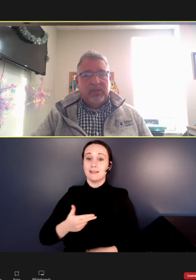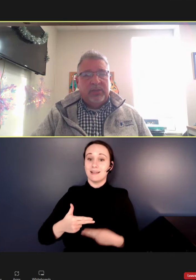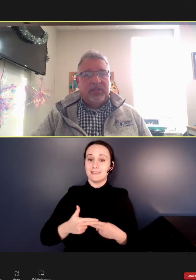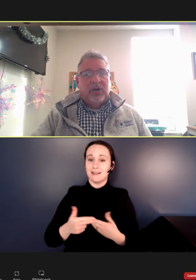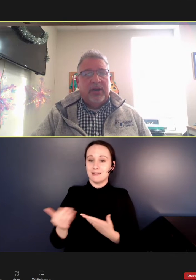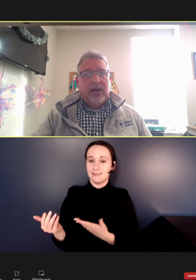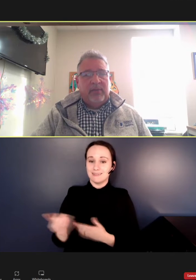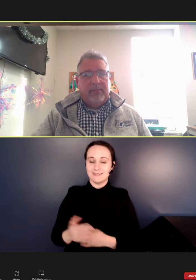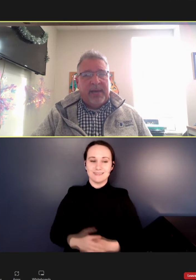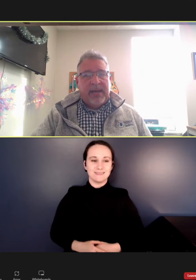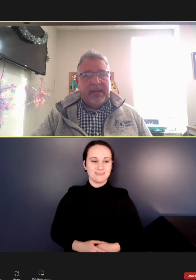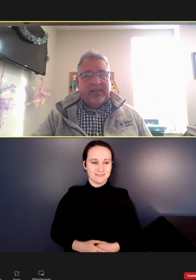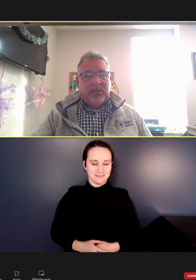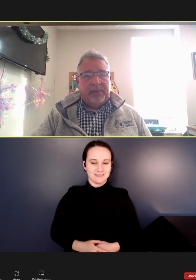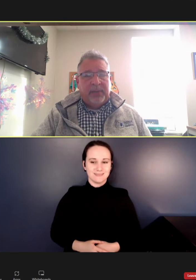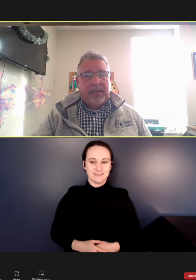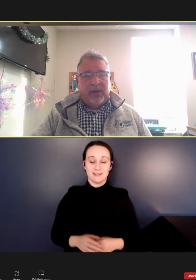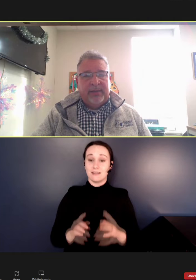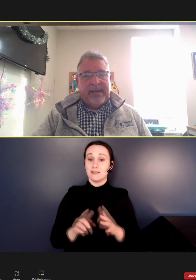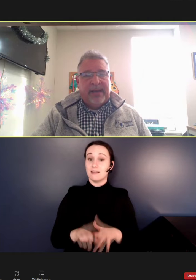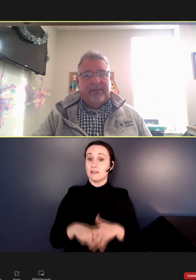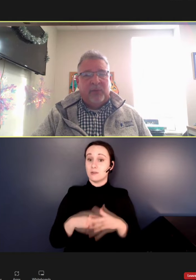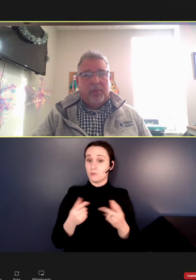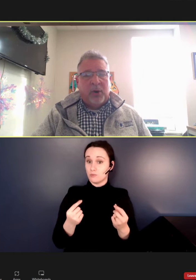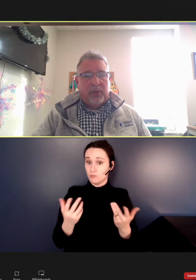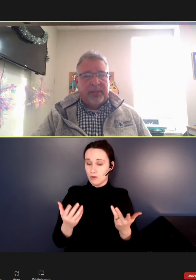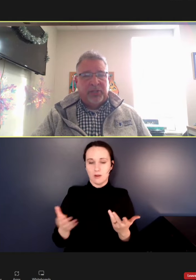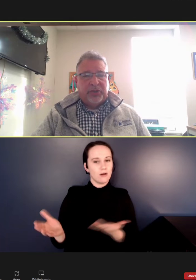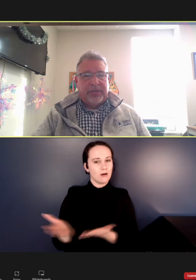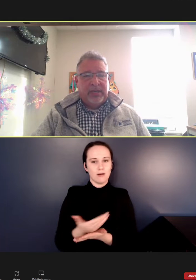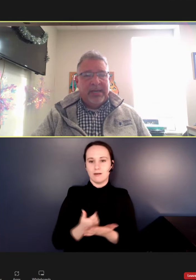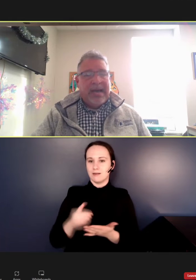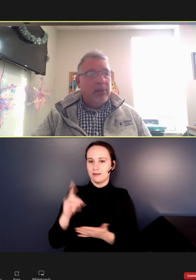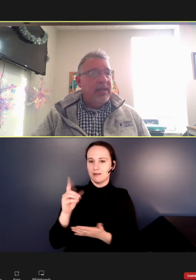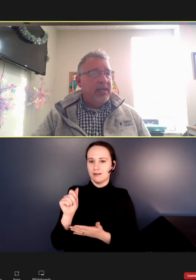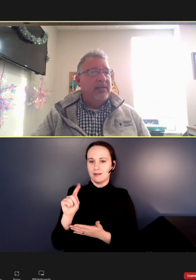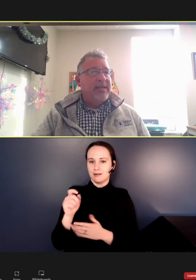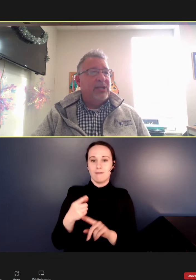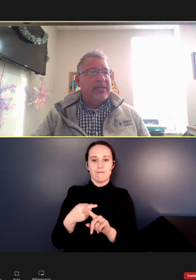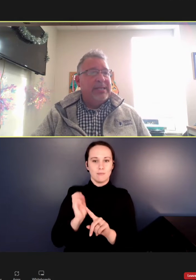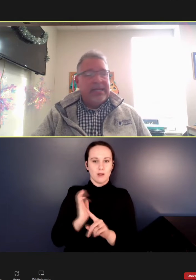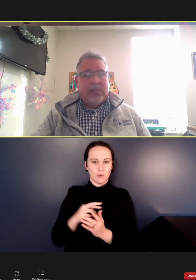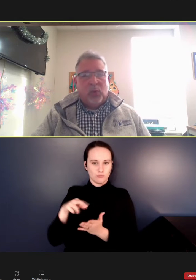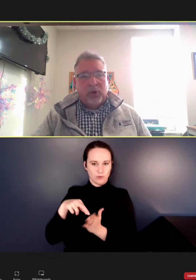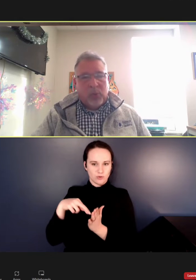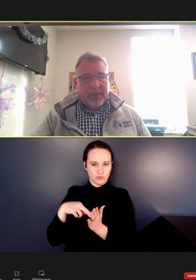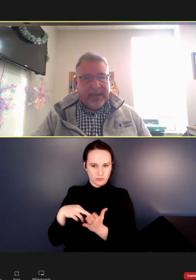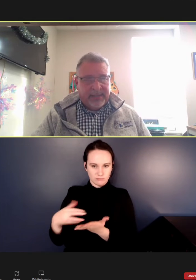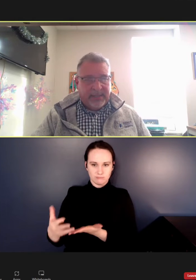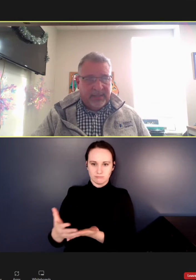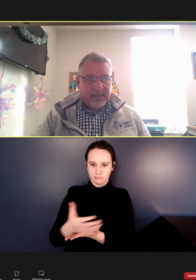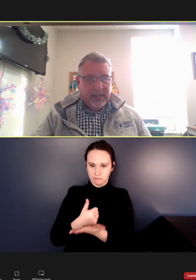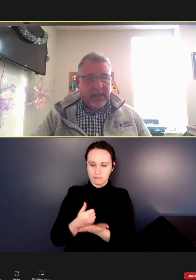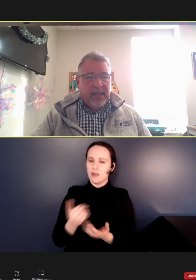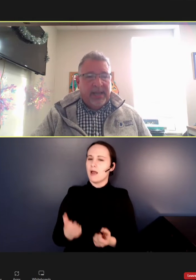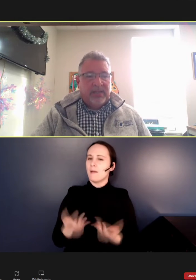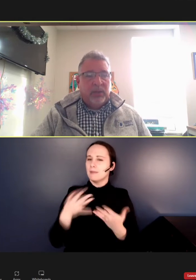So, we started out by extrapolating all the data from our registry. How many kids actually needed one or more vaccines? And so,